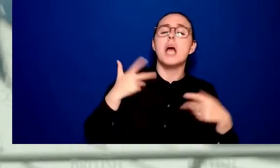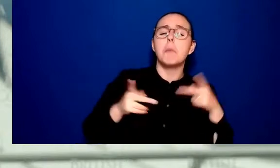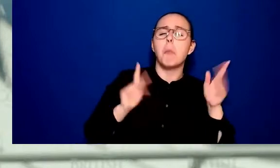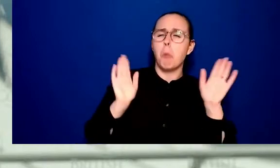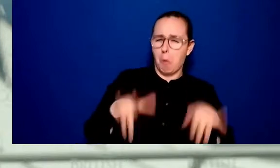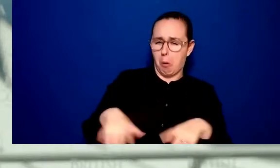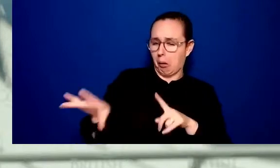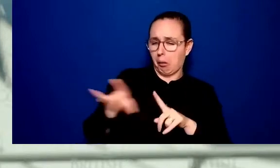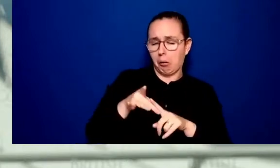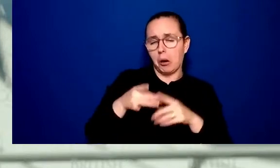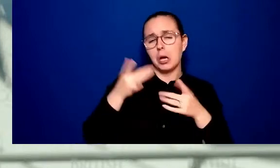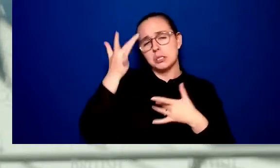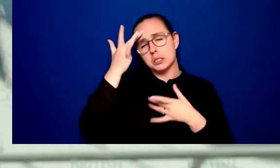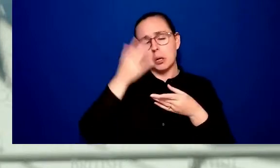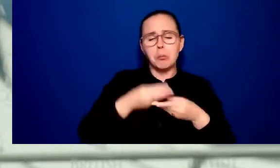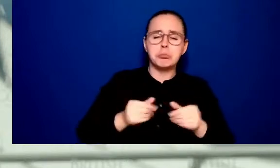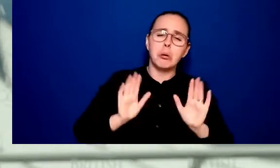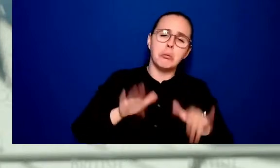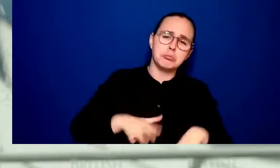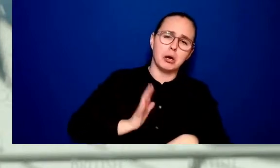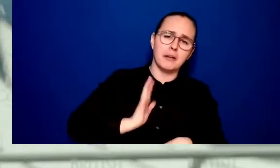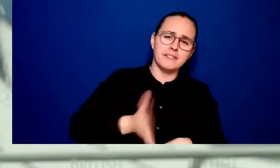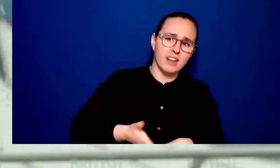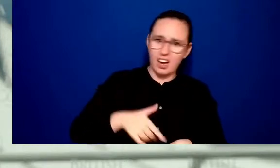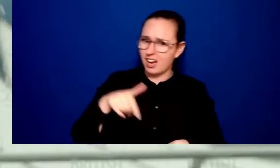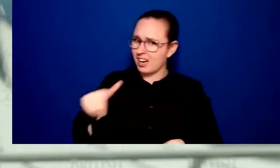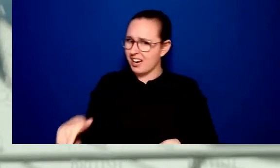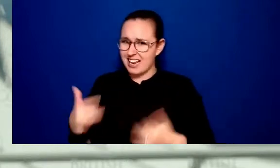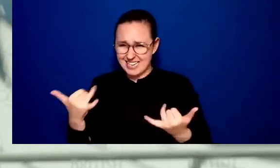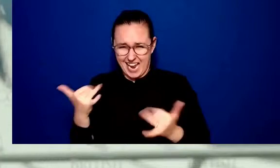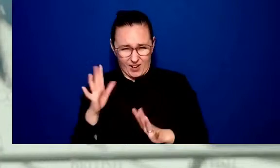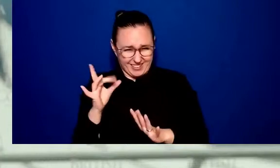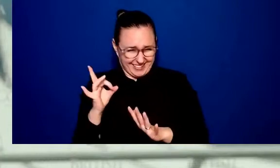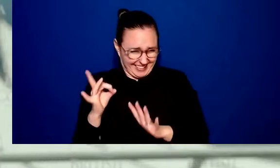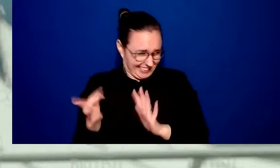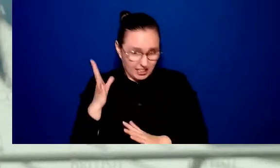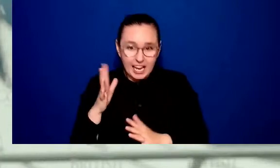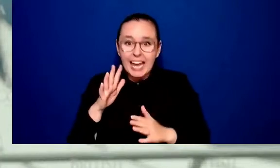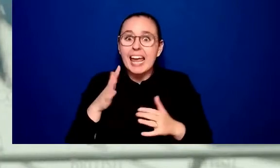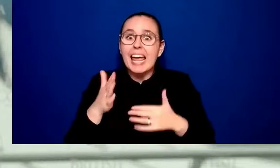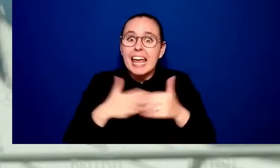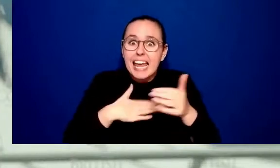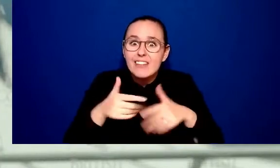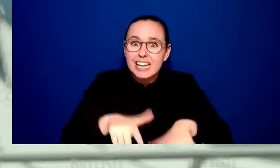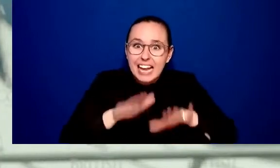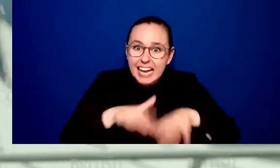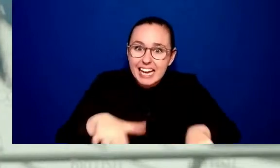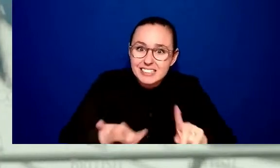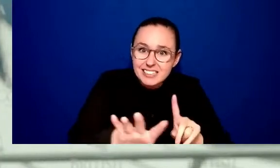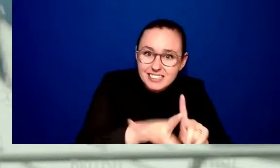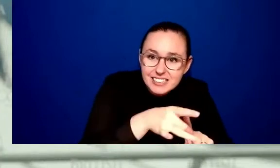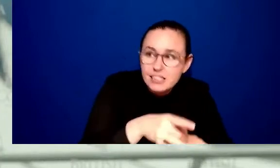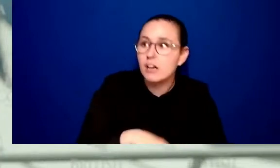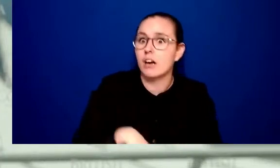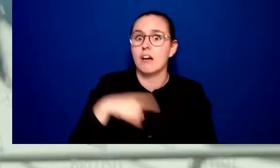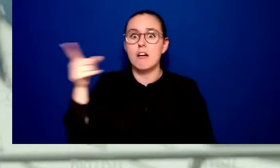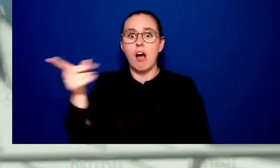underlying illnesses, and that is what is overwhelming in some cases, our health system and it